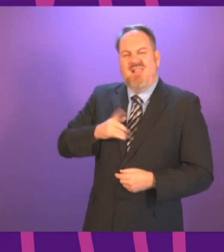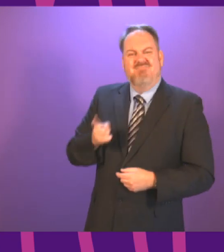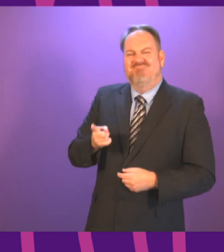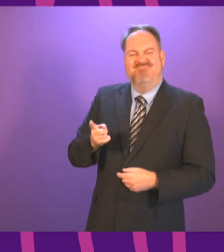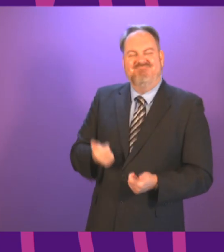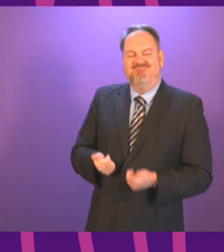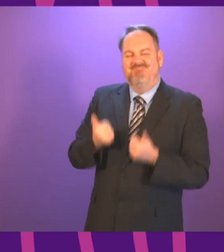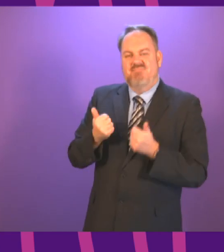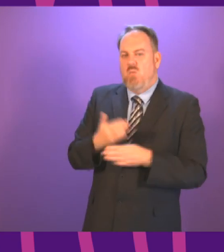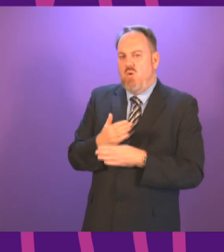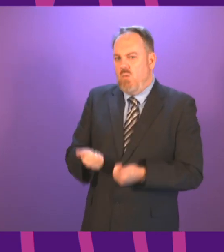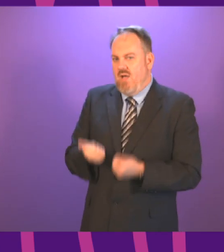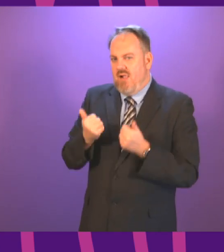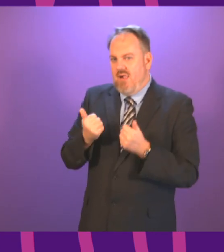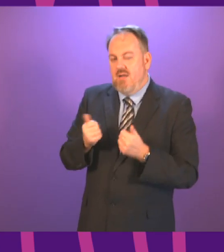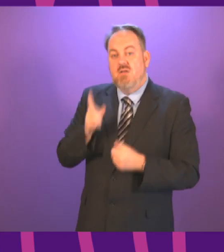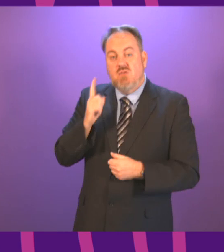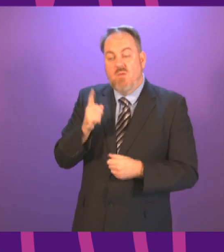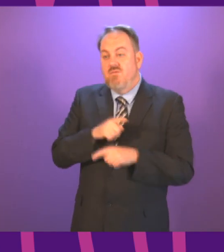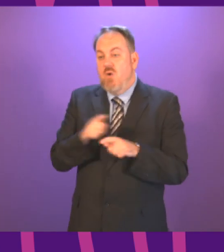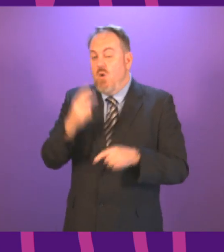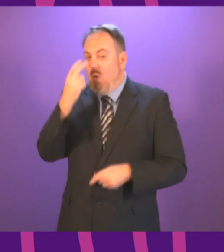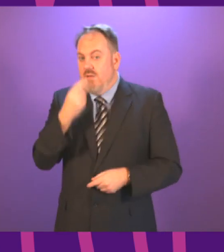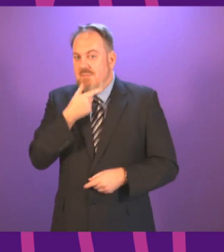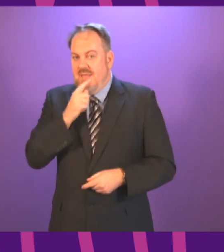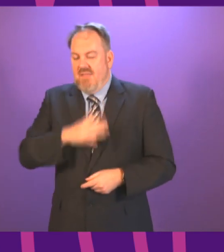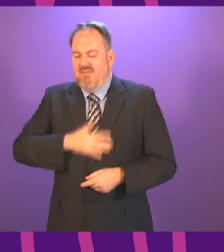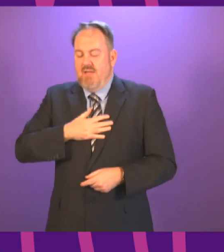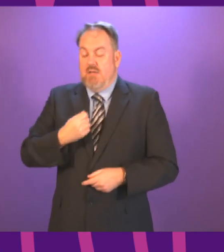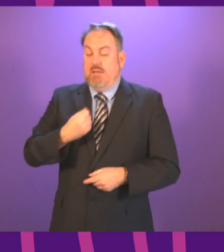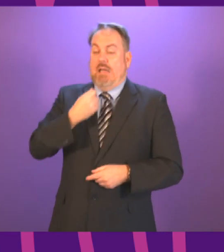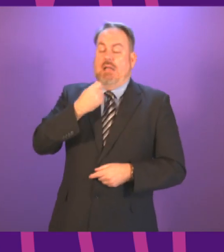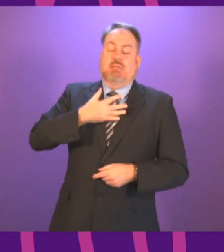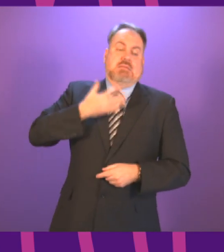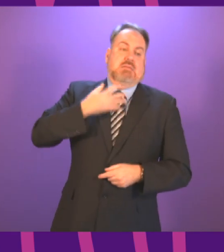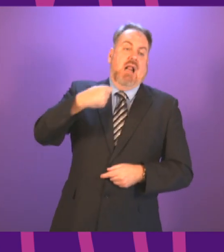was not the most effective approach and that for older people it can also be invasive.